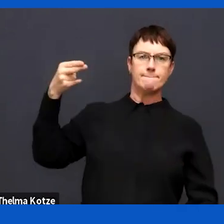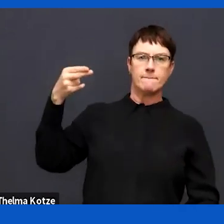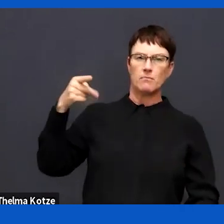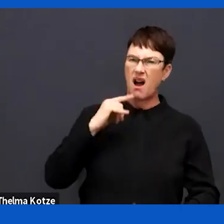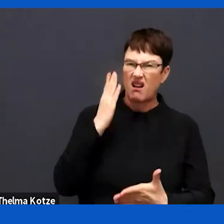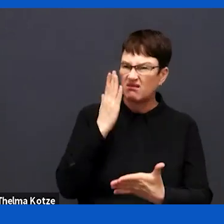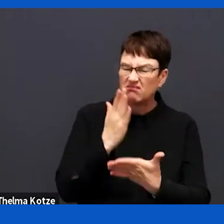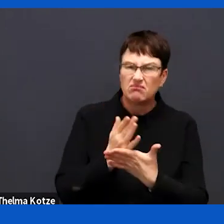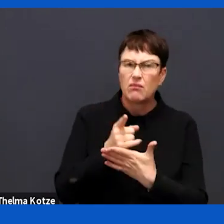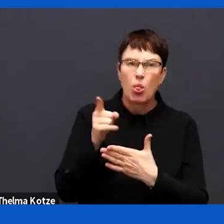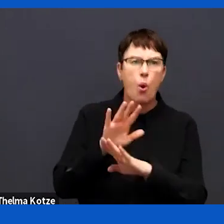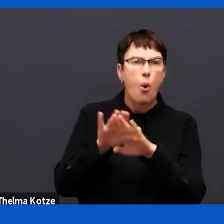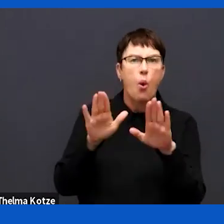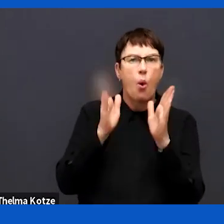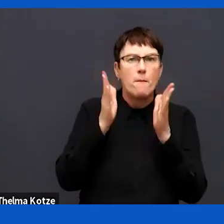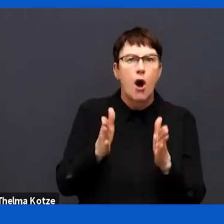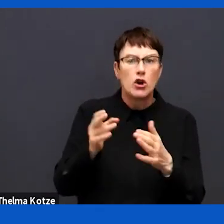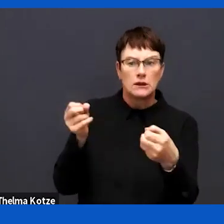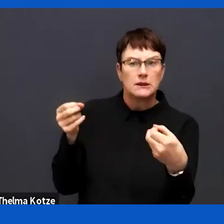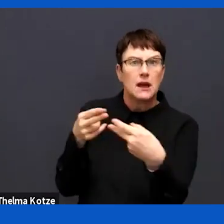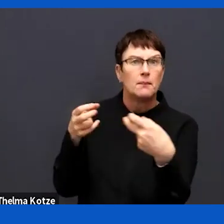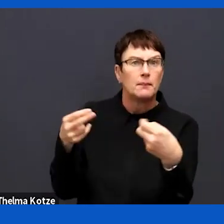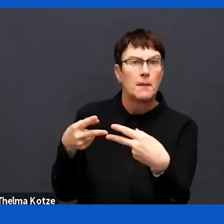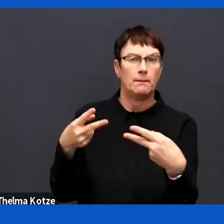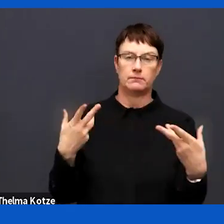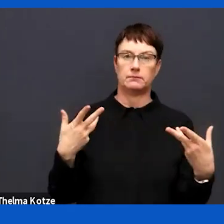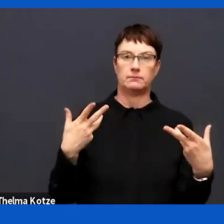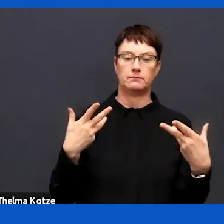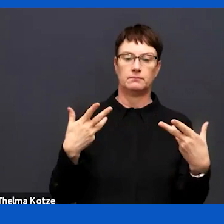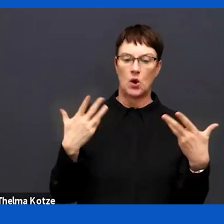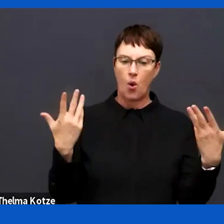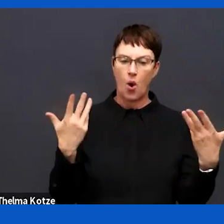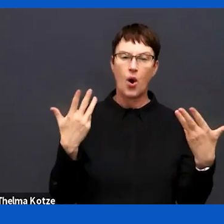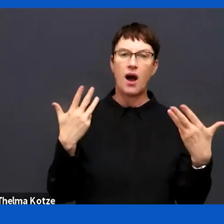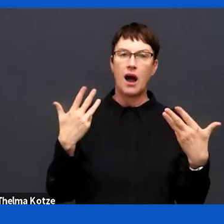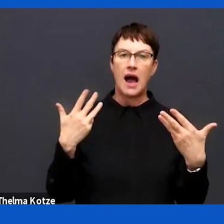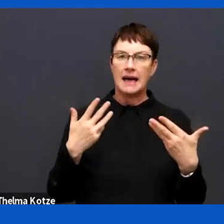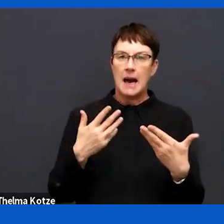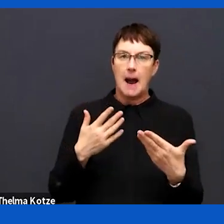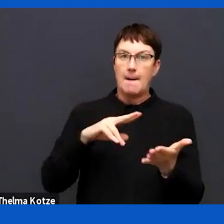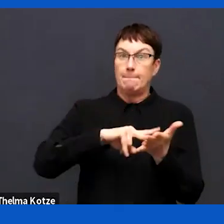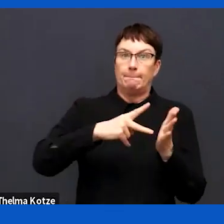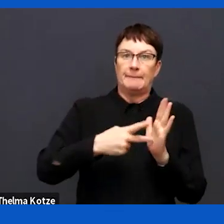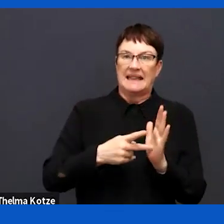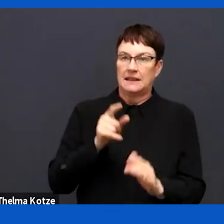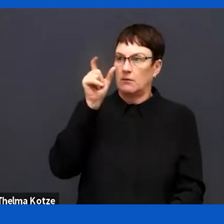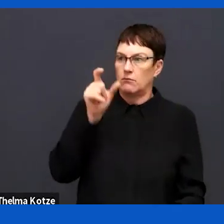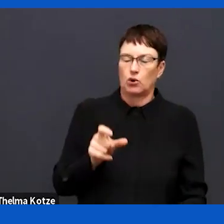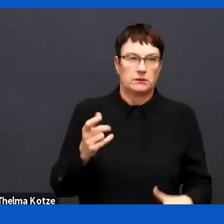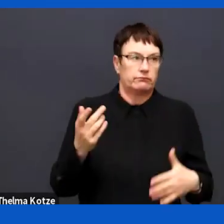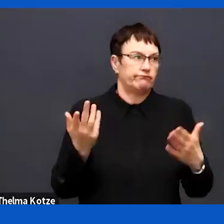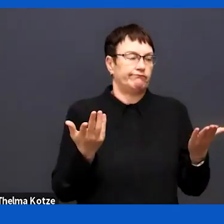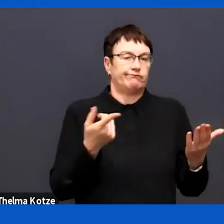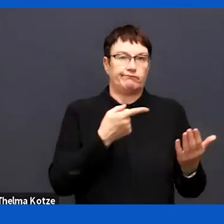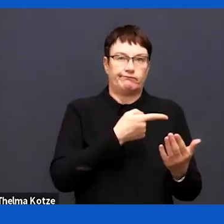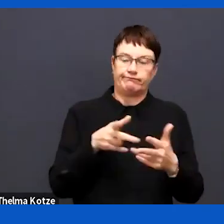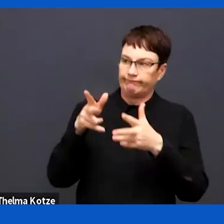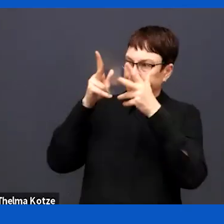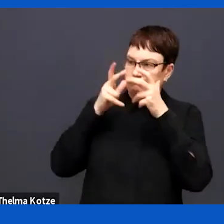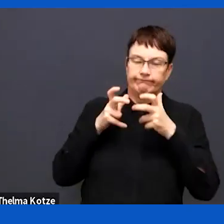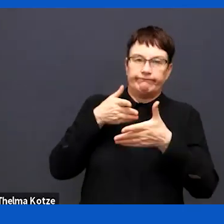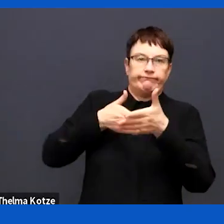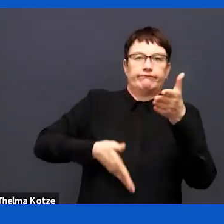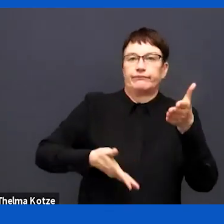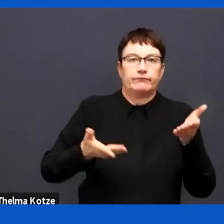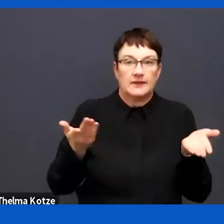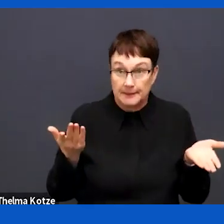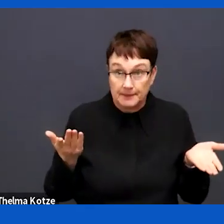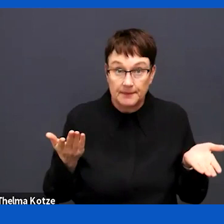and the user still doesn't have the correct alternative text that the website does not